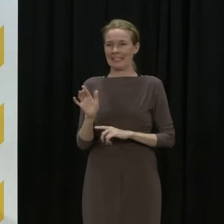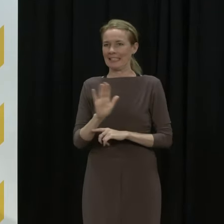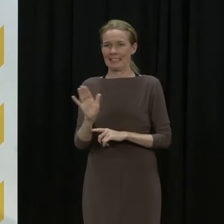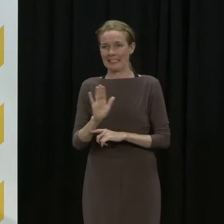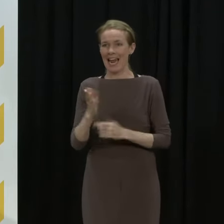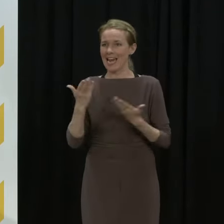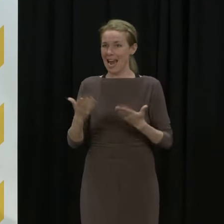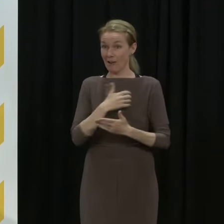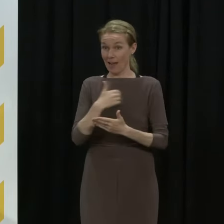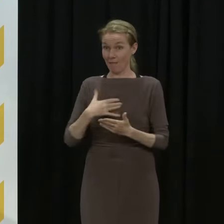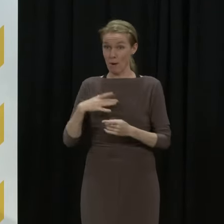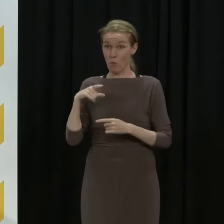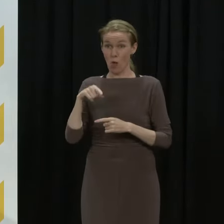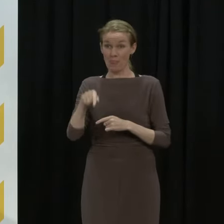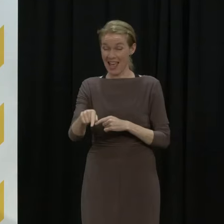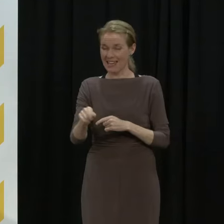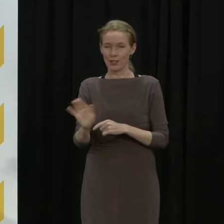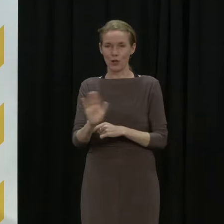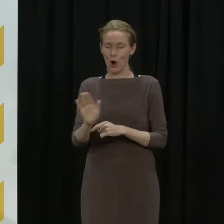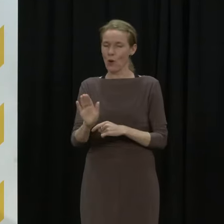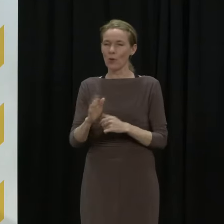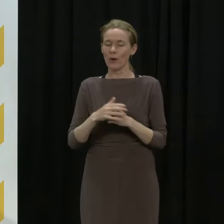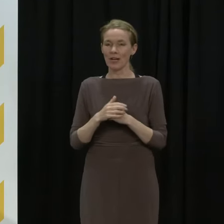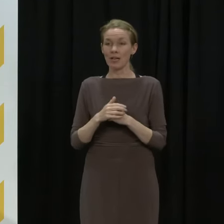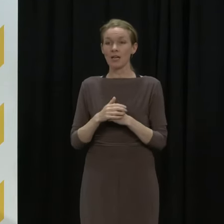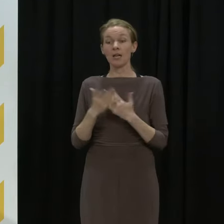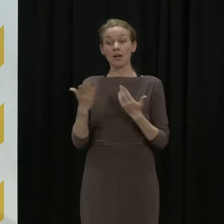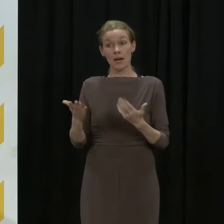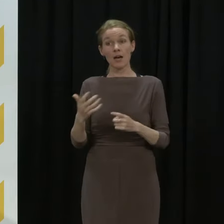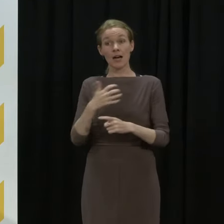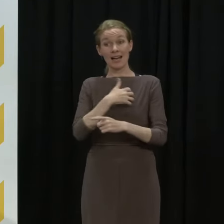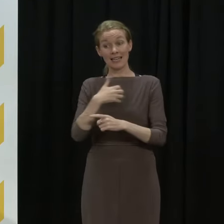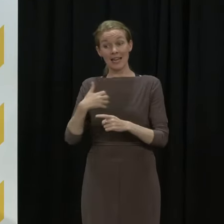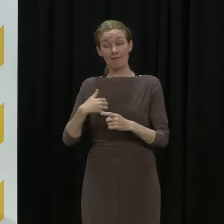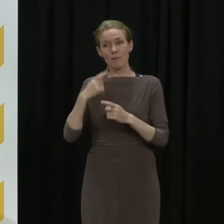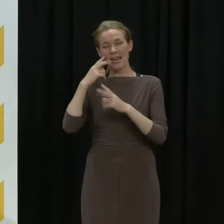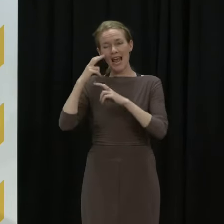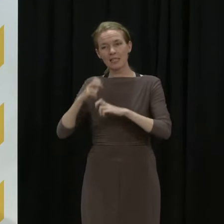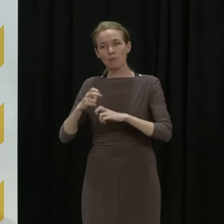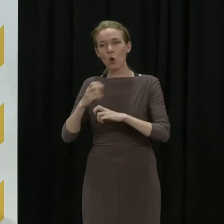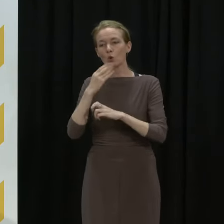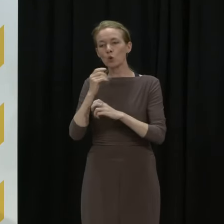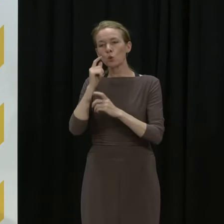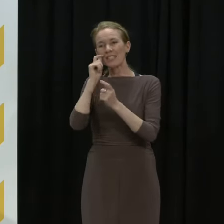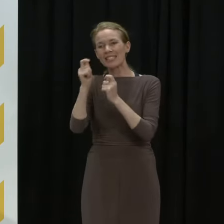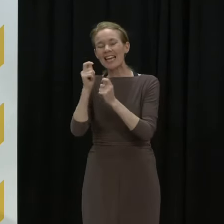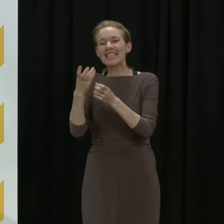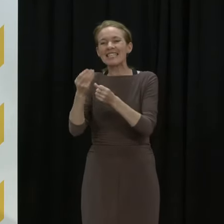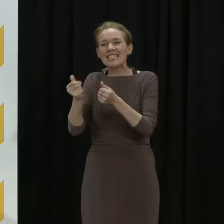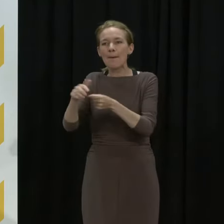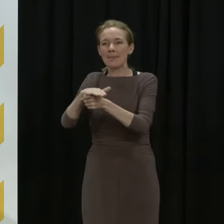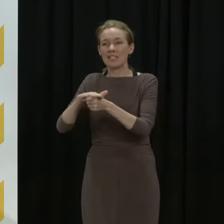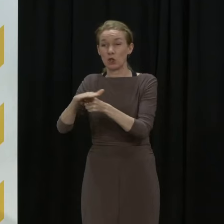That sort of setting, the research he was citing, has modelled that you might be able to flatten the curve a little by using access to rapid antigen tests at home.